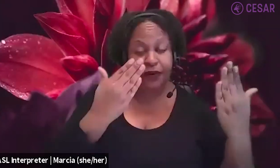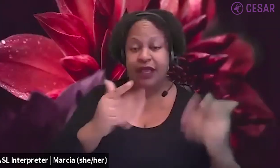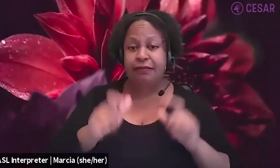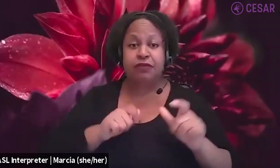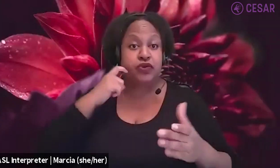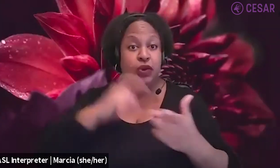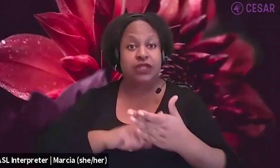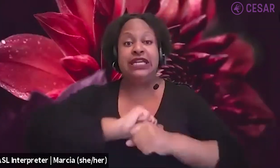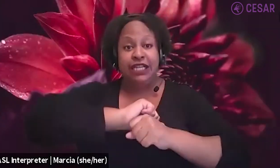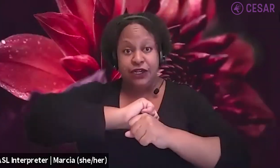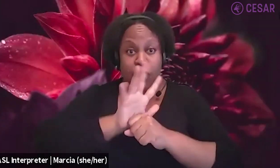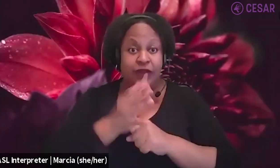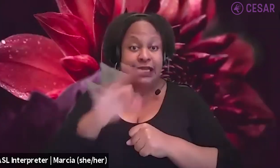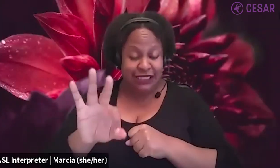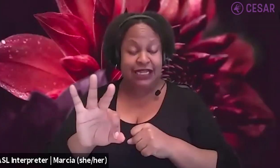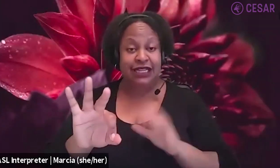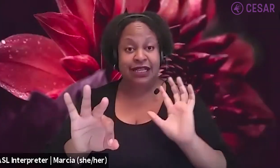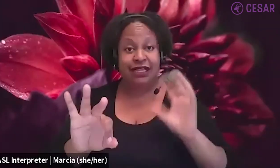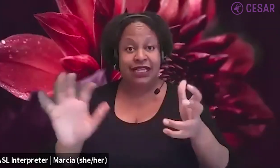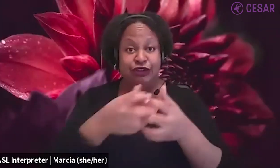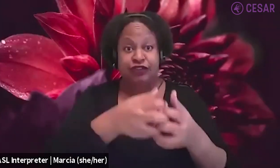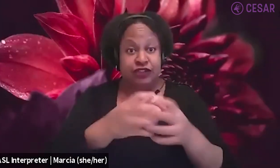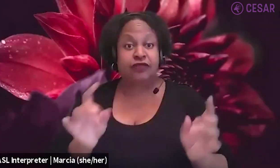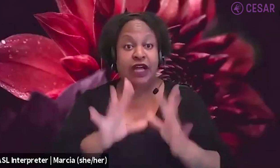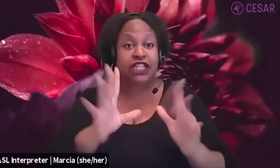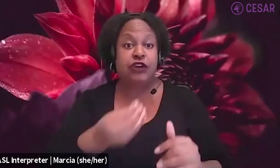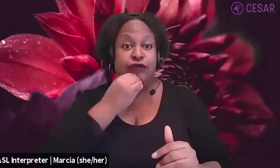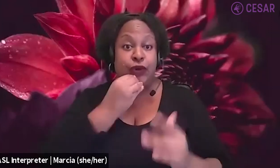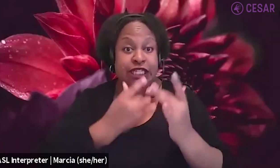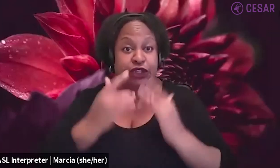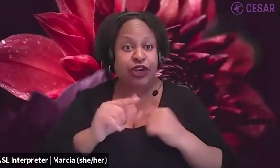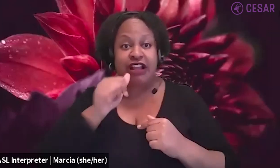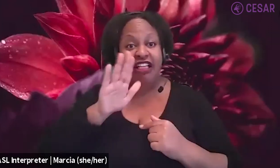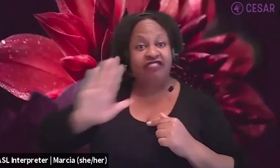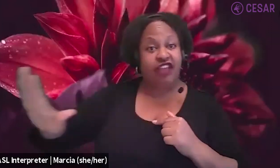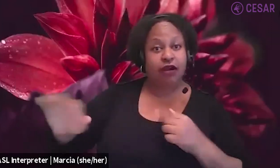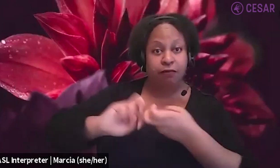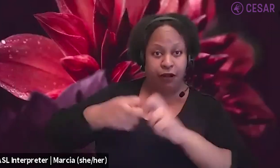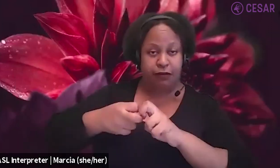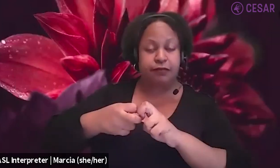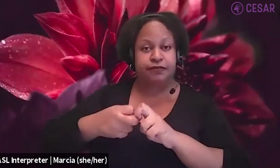violence including food security, it is not their problem and it is a very racialized problem.